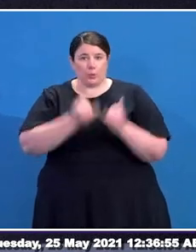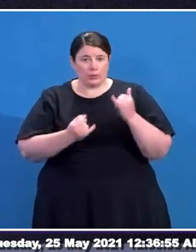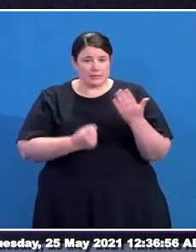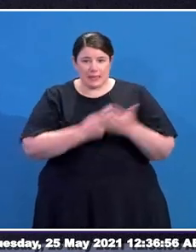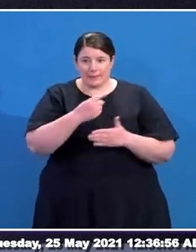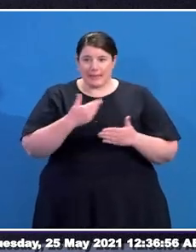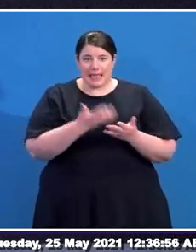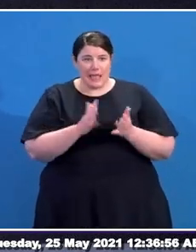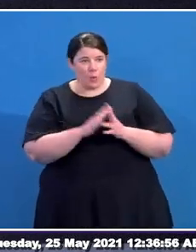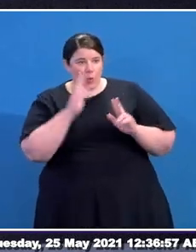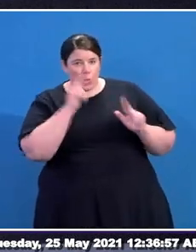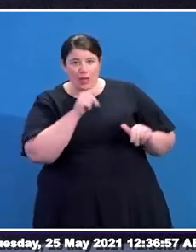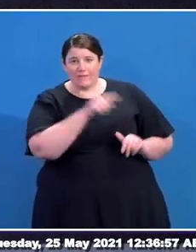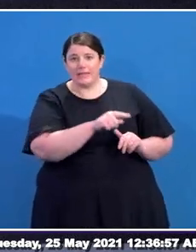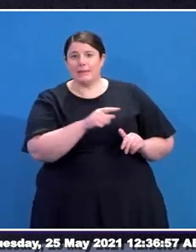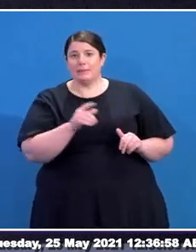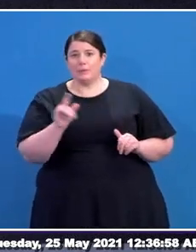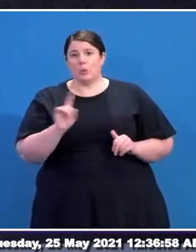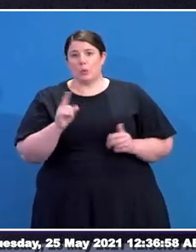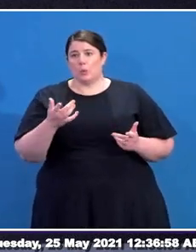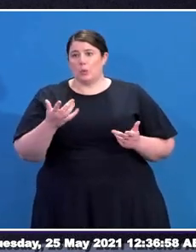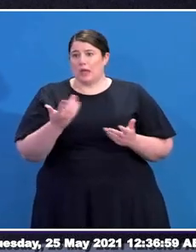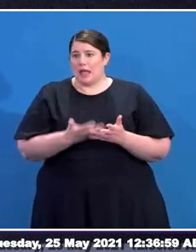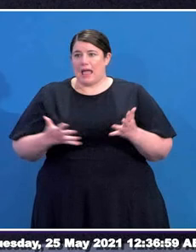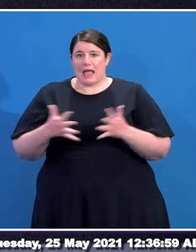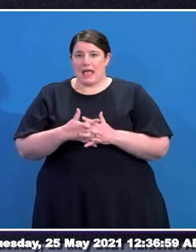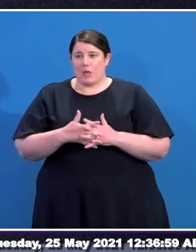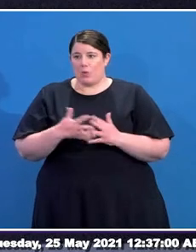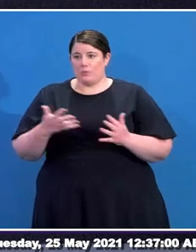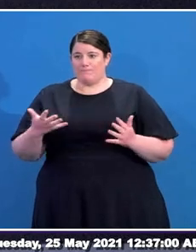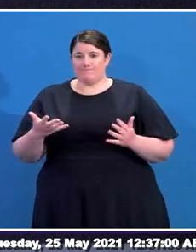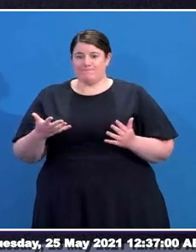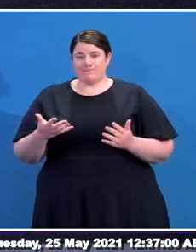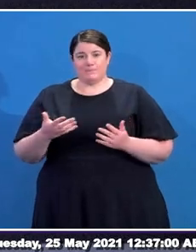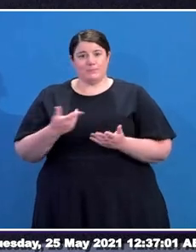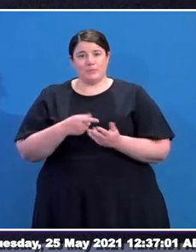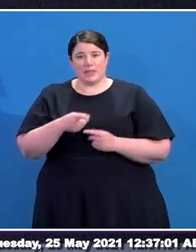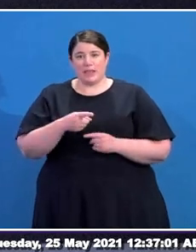care for him and how they relate to other --- to colleagues and everything.